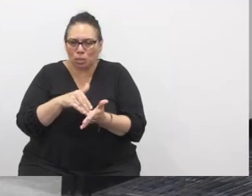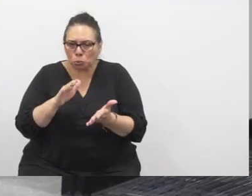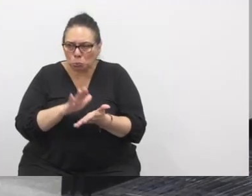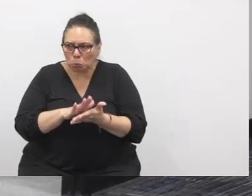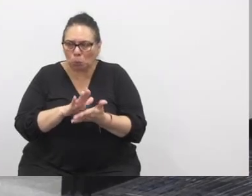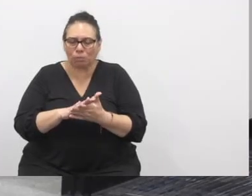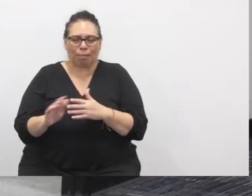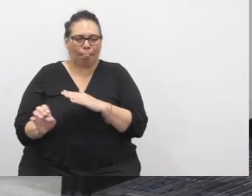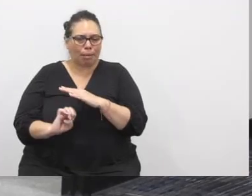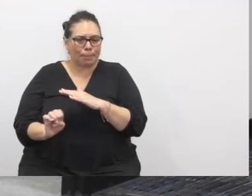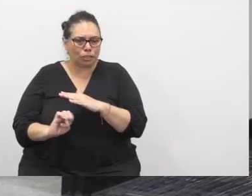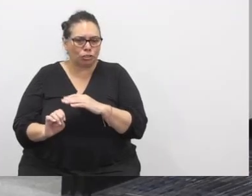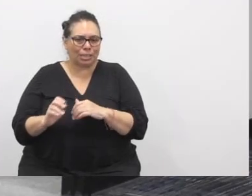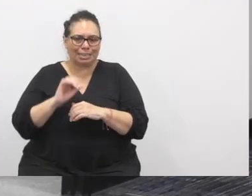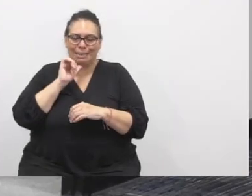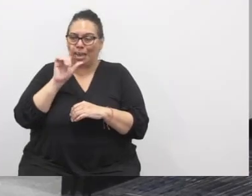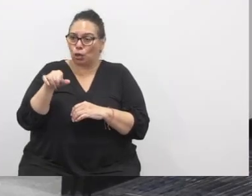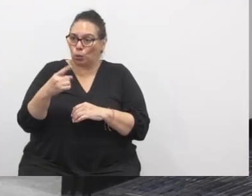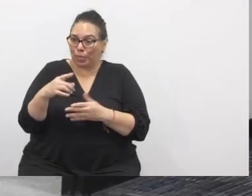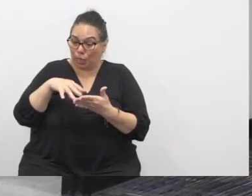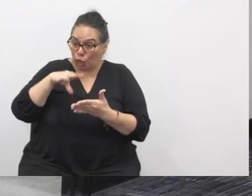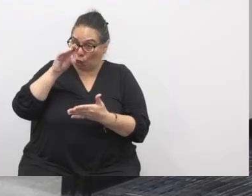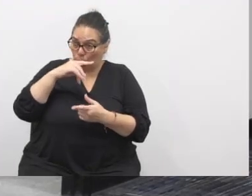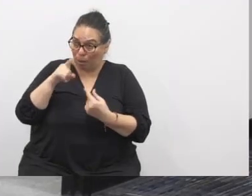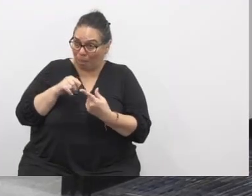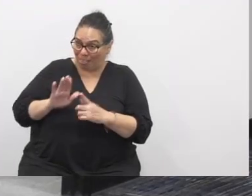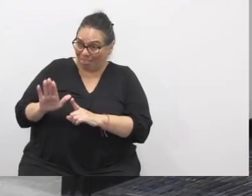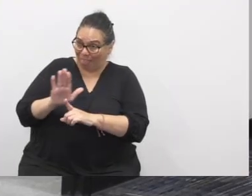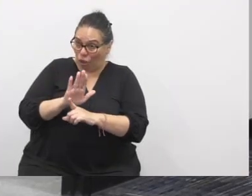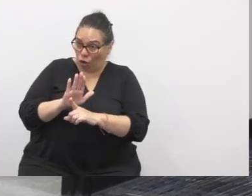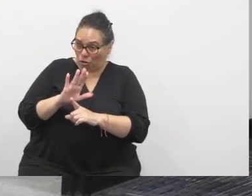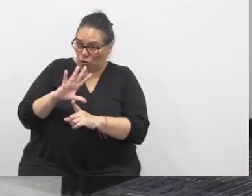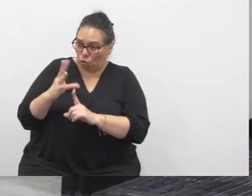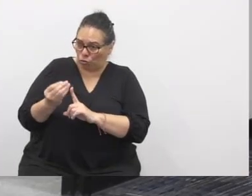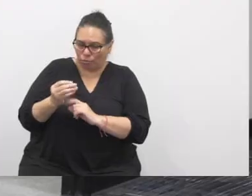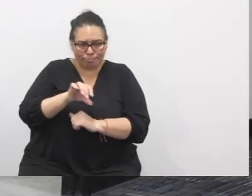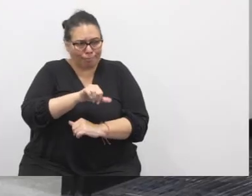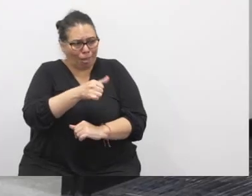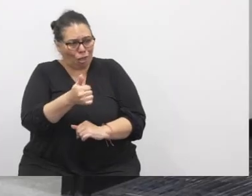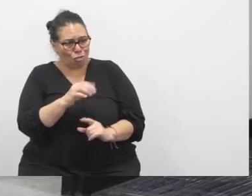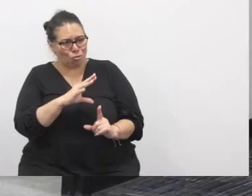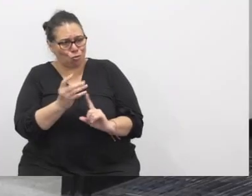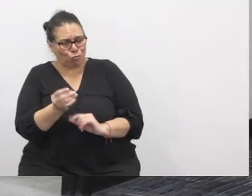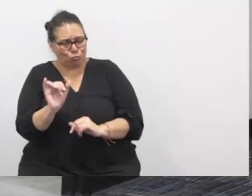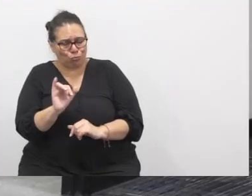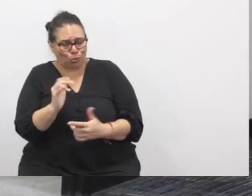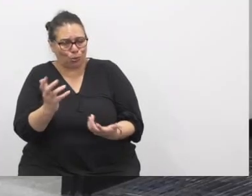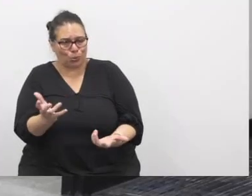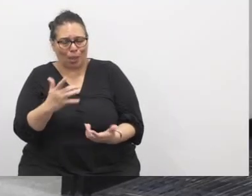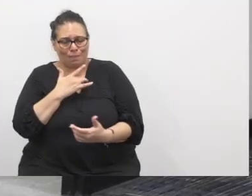Because not only do they get to learn about their culture, they get to learn about other cultures as well. And I feel like it would just be a really good idea